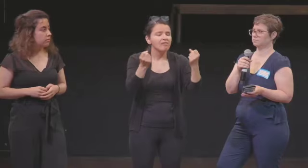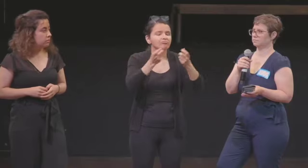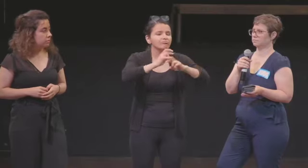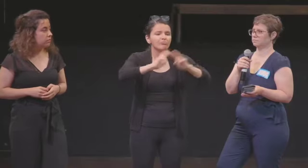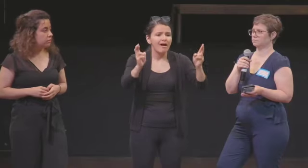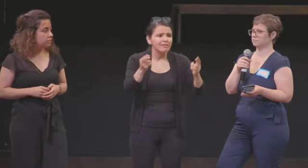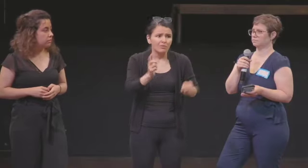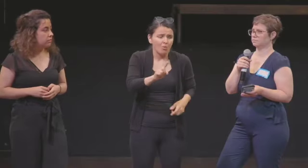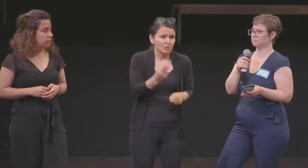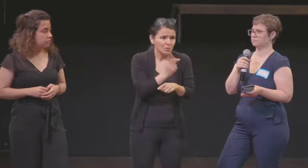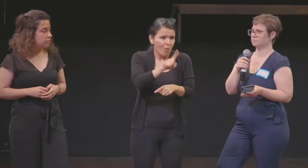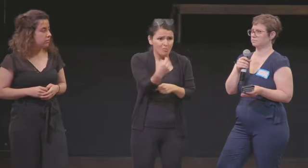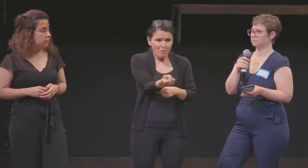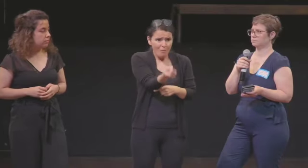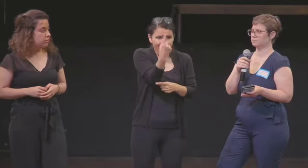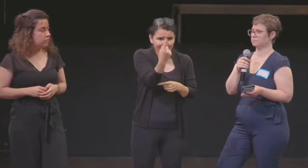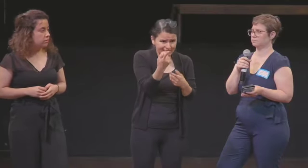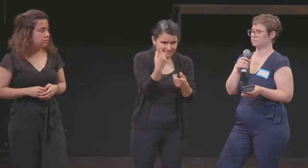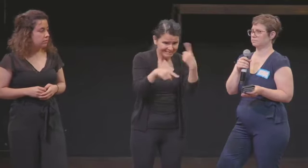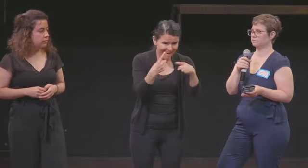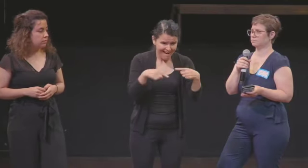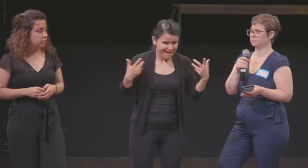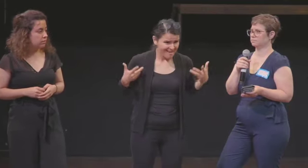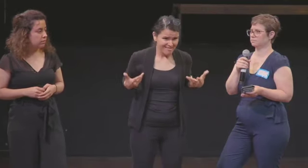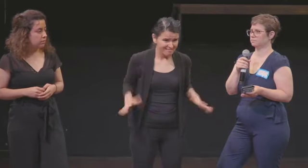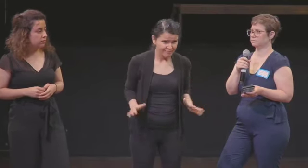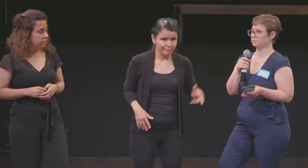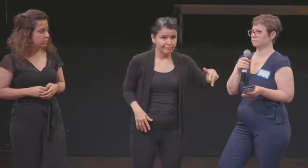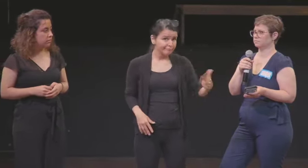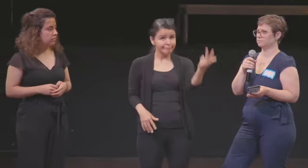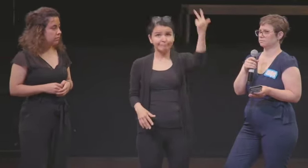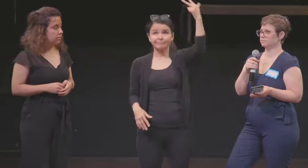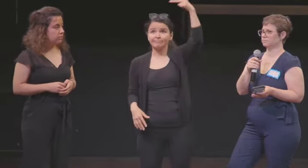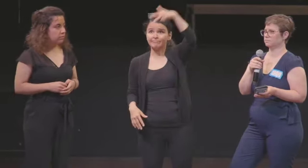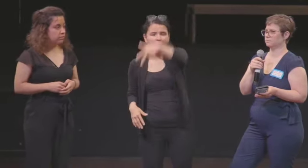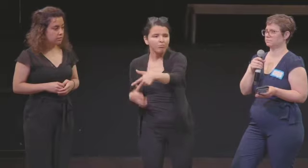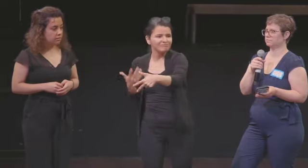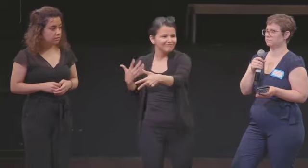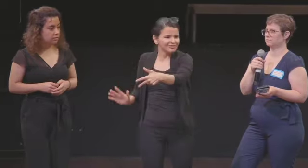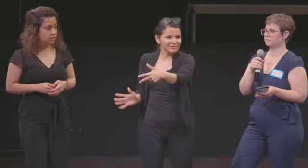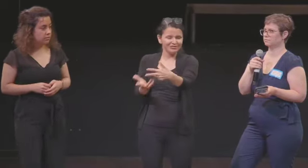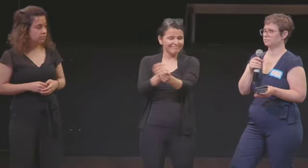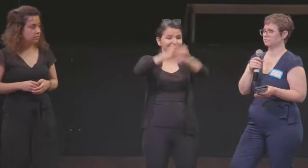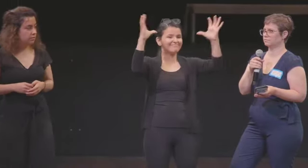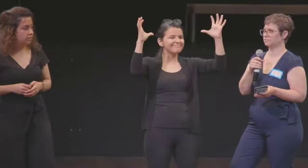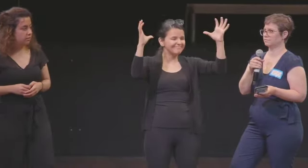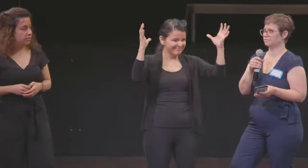it may take time to interpret or to translate what is going on, and it may look like this,